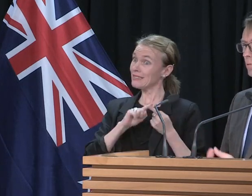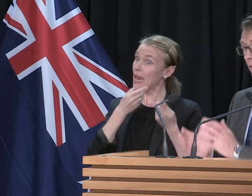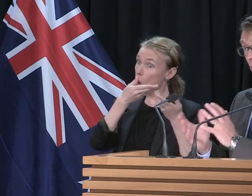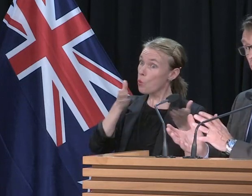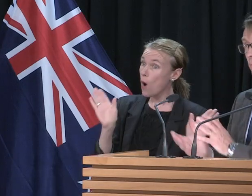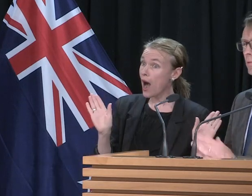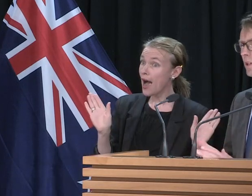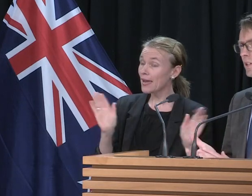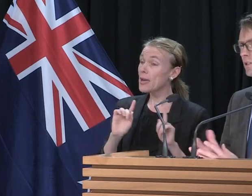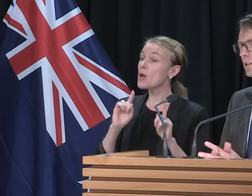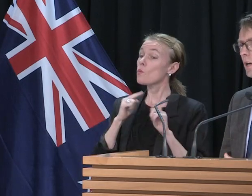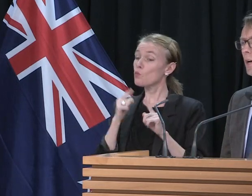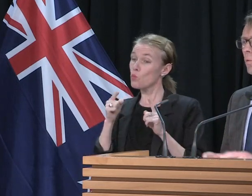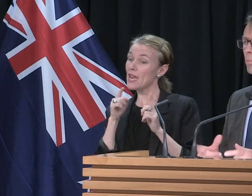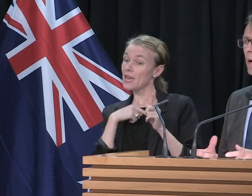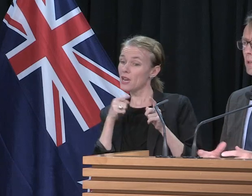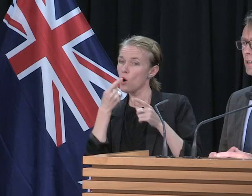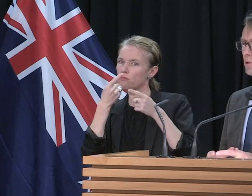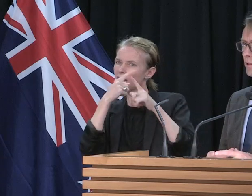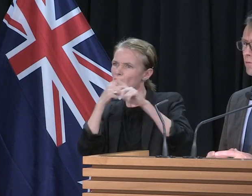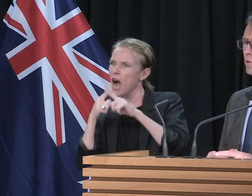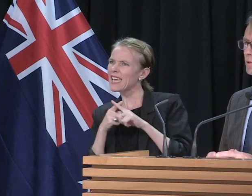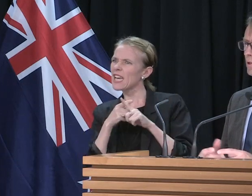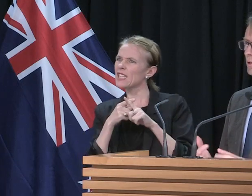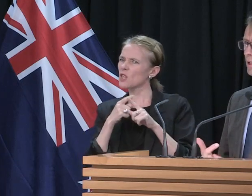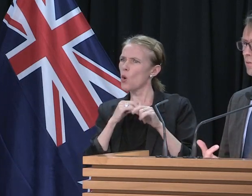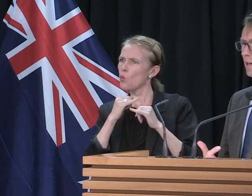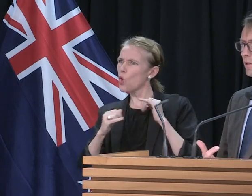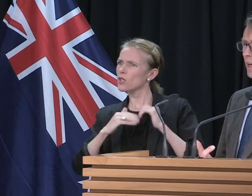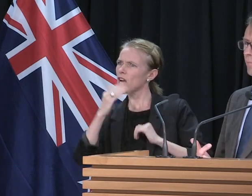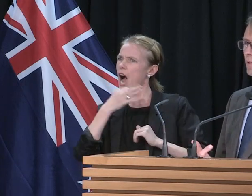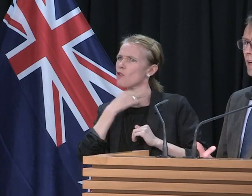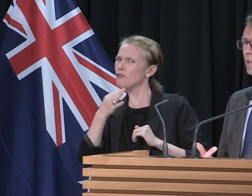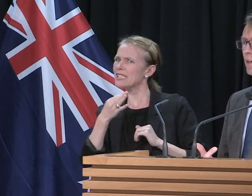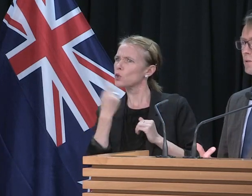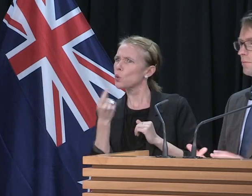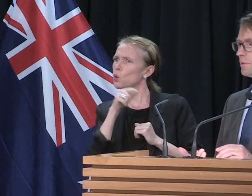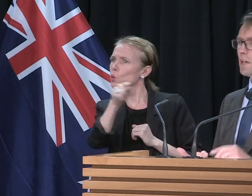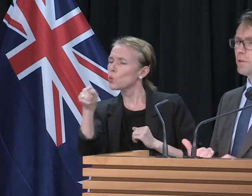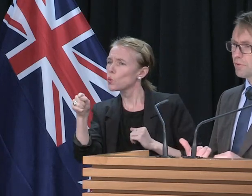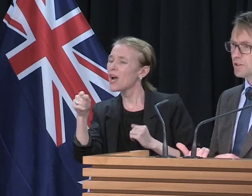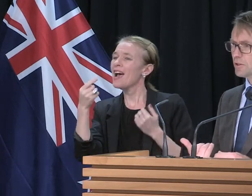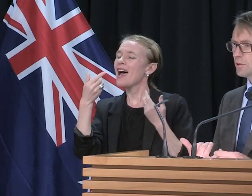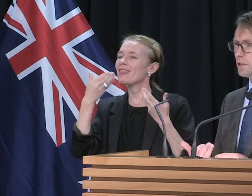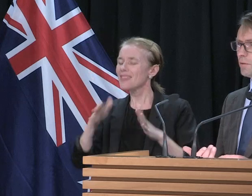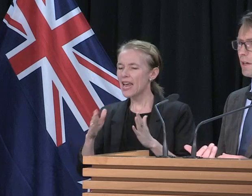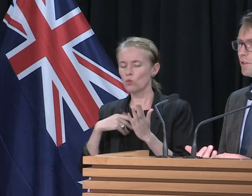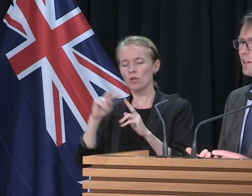broad actually. But it was once we categorised the high index of suspicion people an those people all get tested,